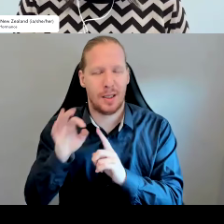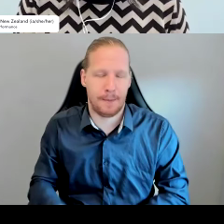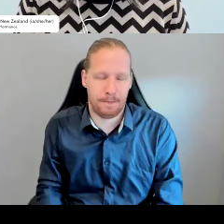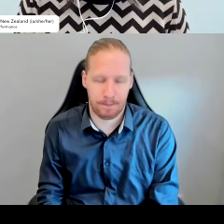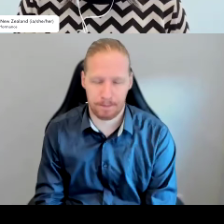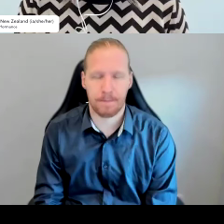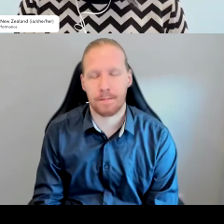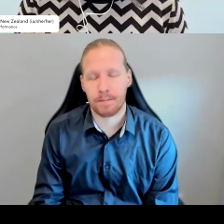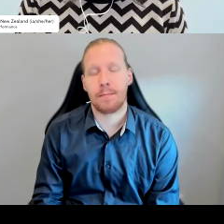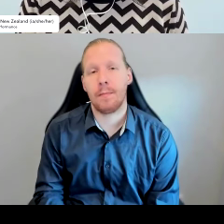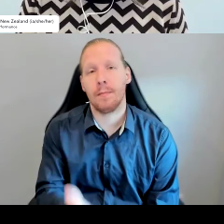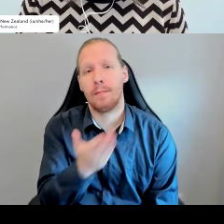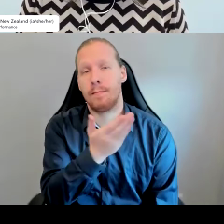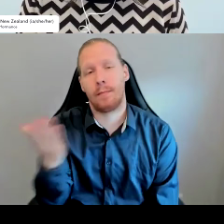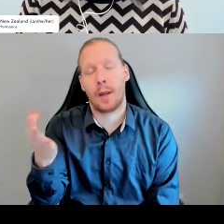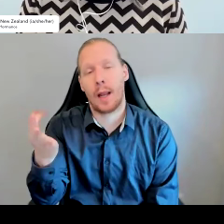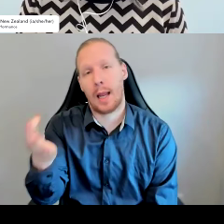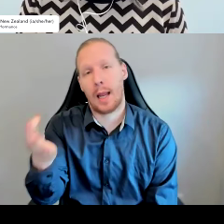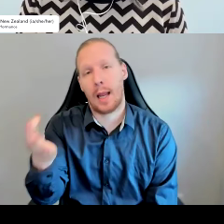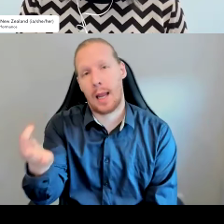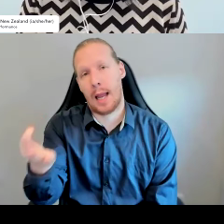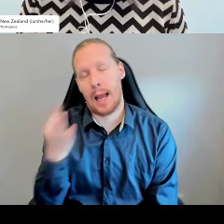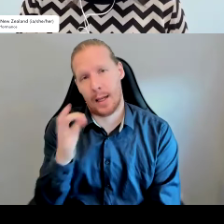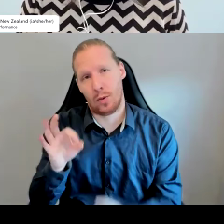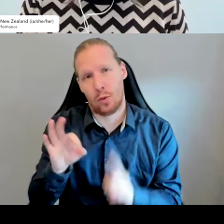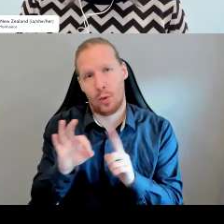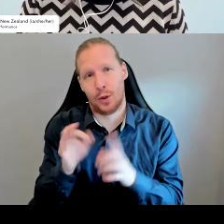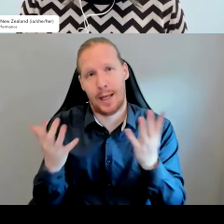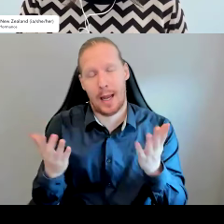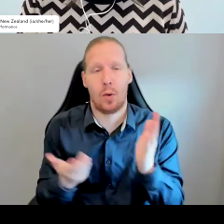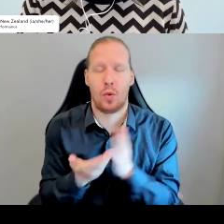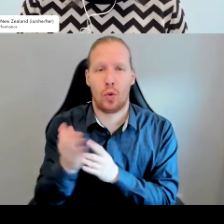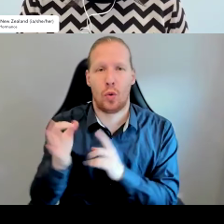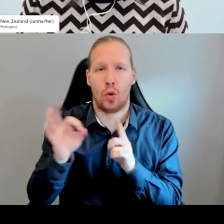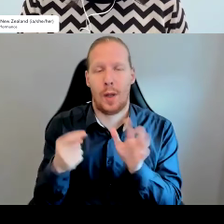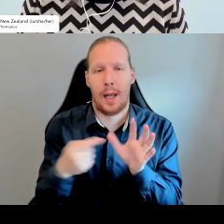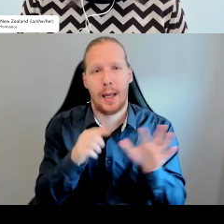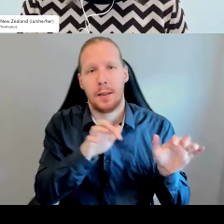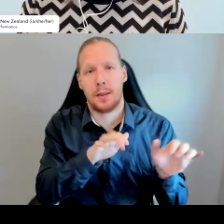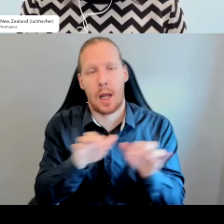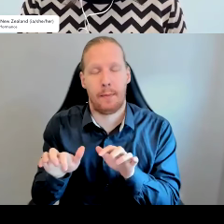your questions in the Q&A function at any time during the webinar. You can see the Q&A button at